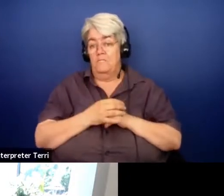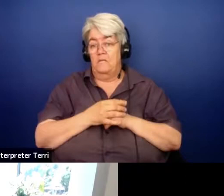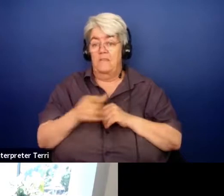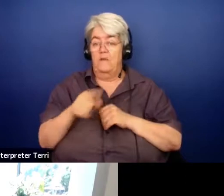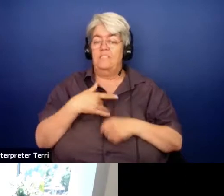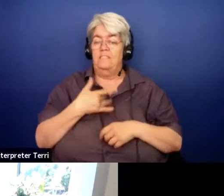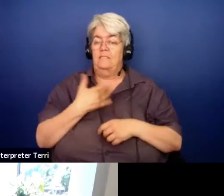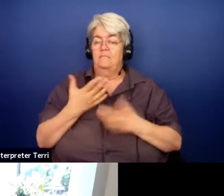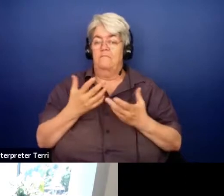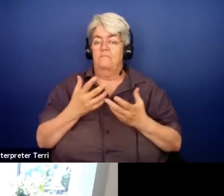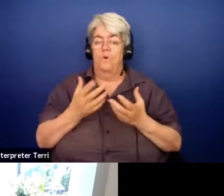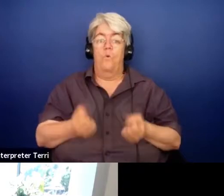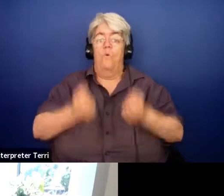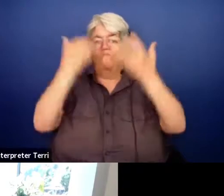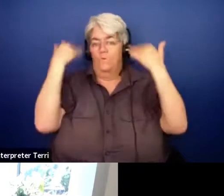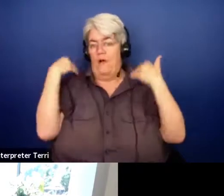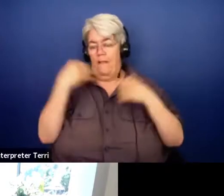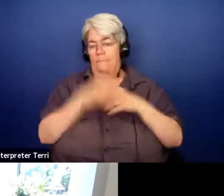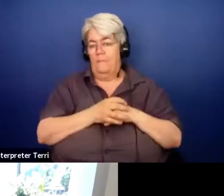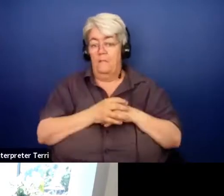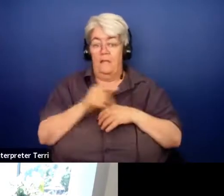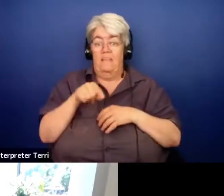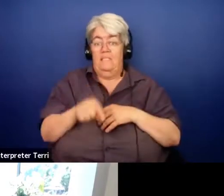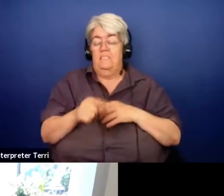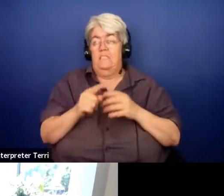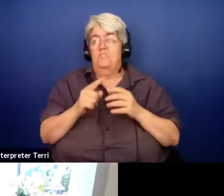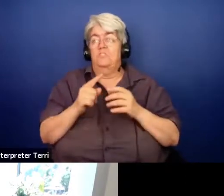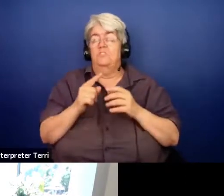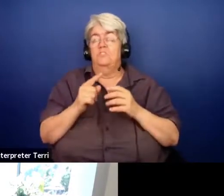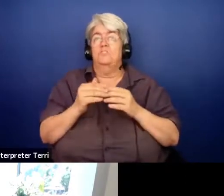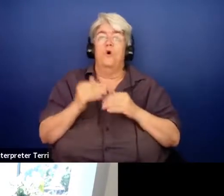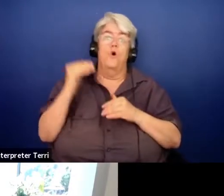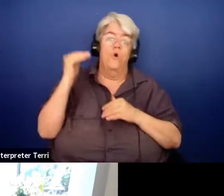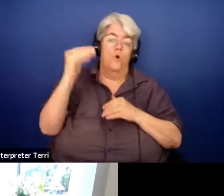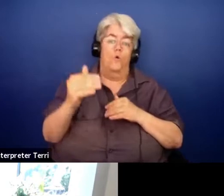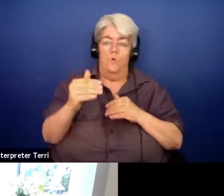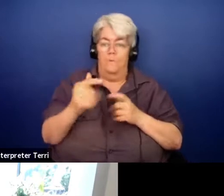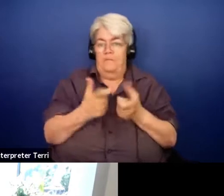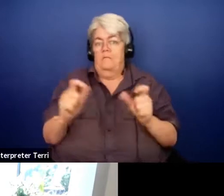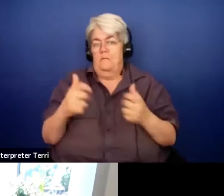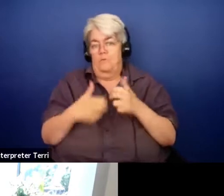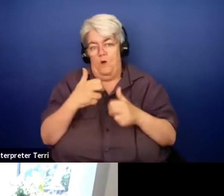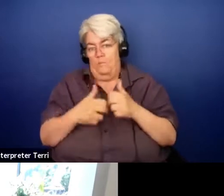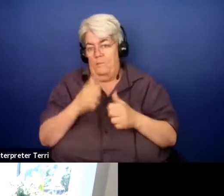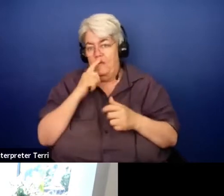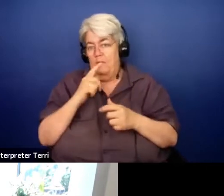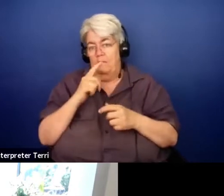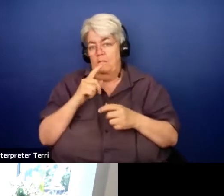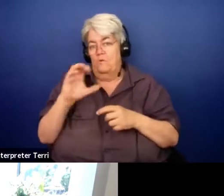of being overwhelmed. This is such a huge problem within our justice system. We start